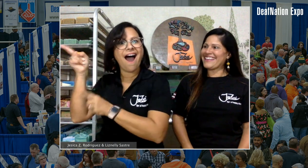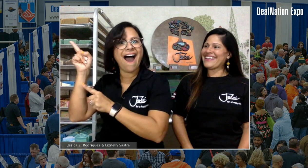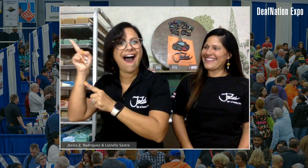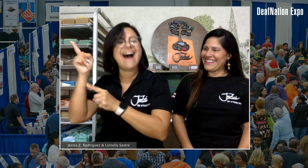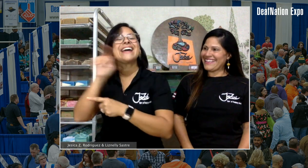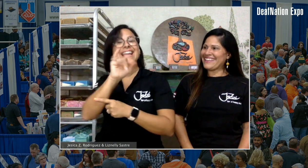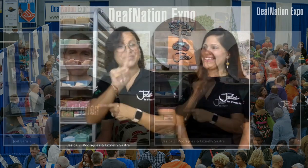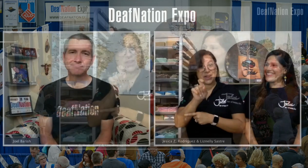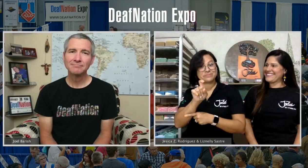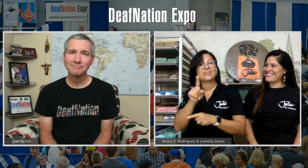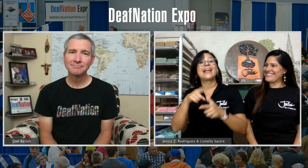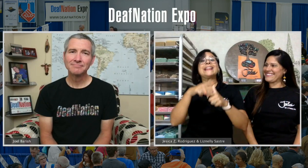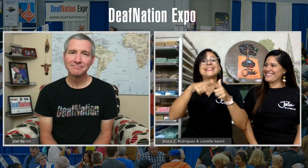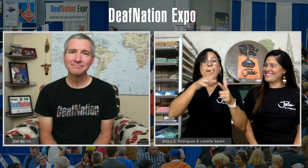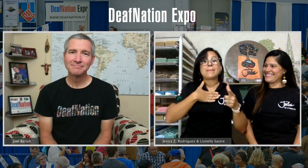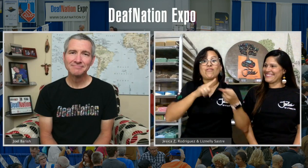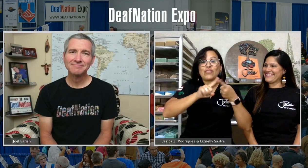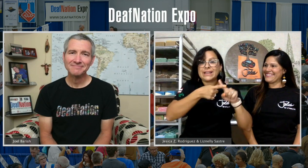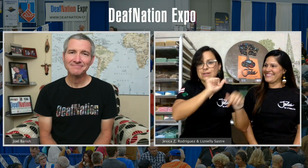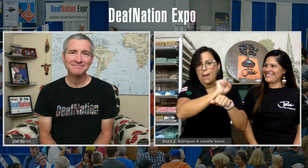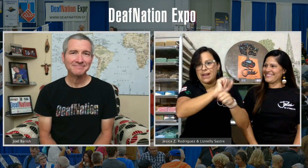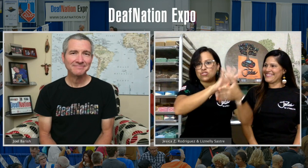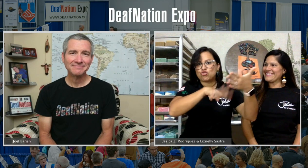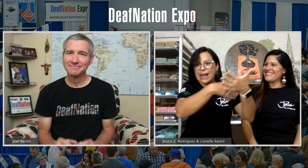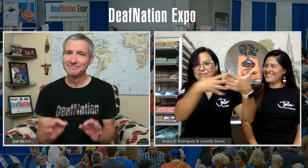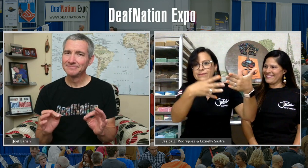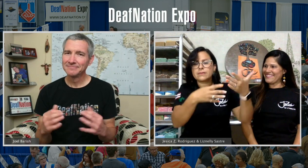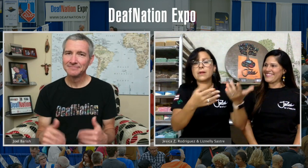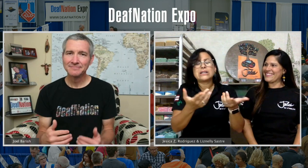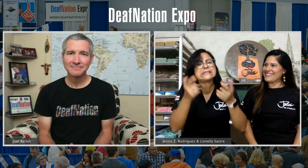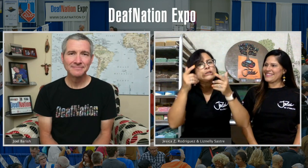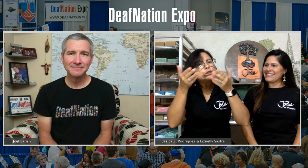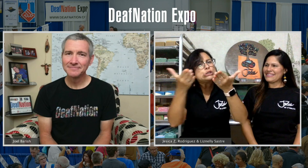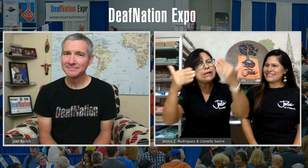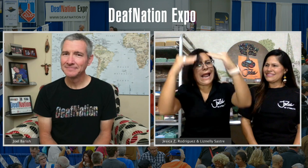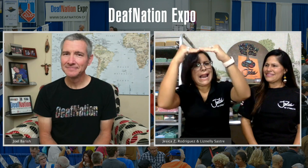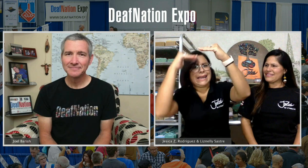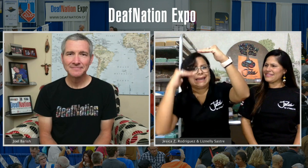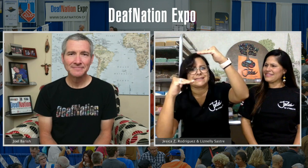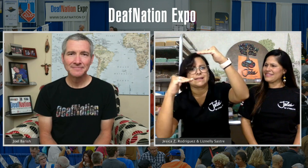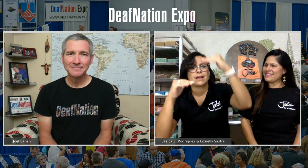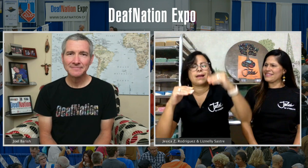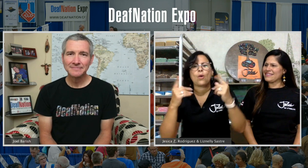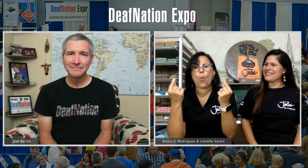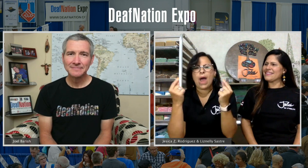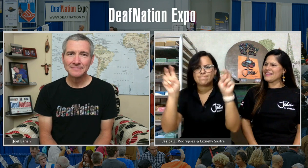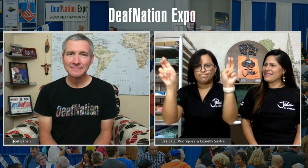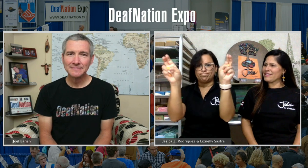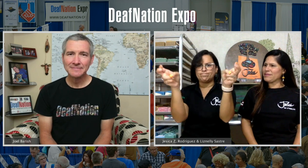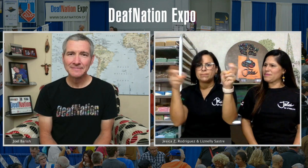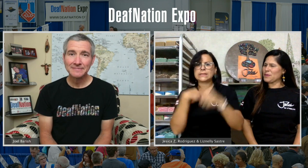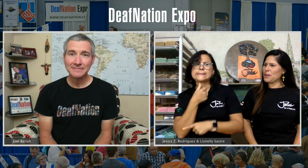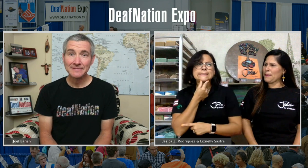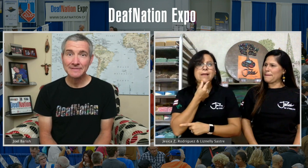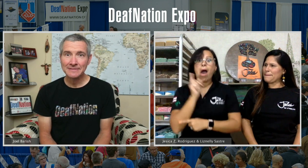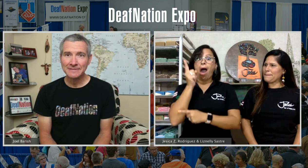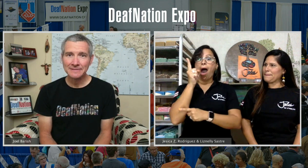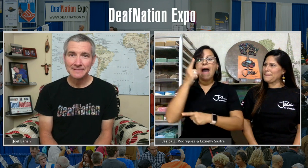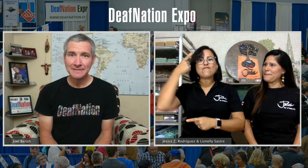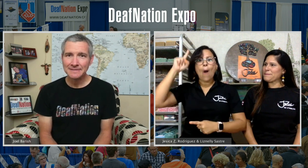I like that. Then my friend suggested listing what kind of business